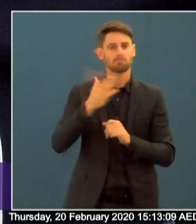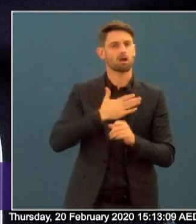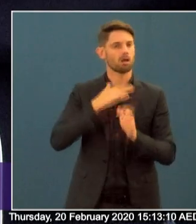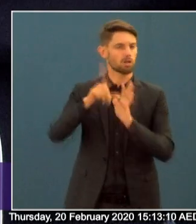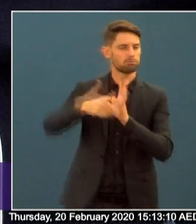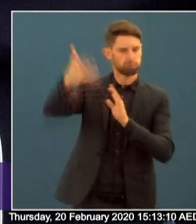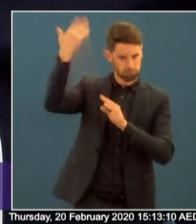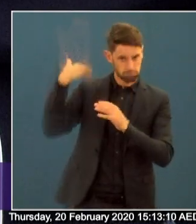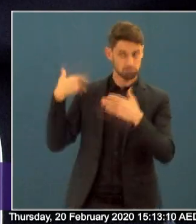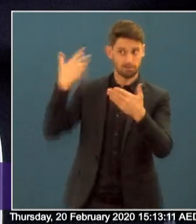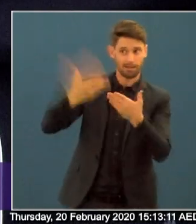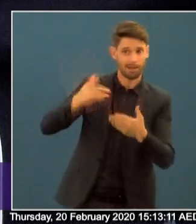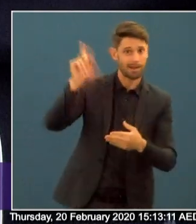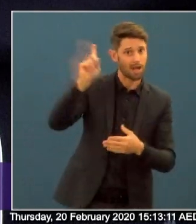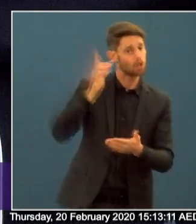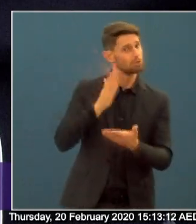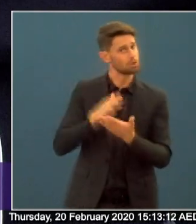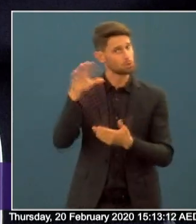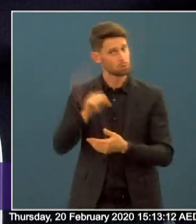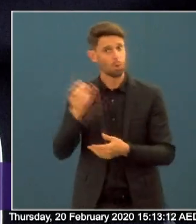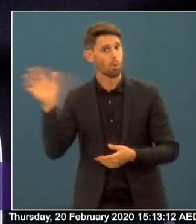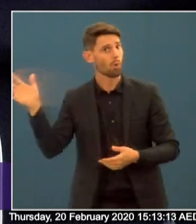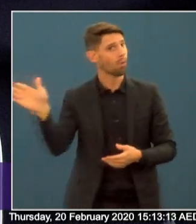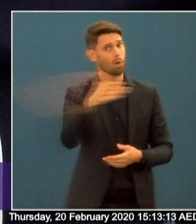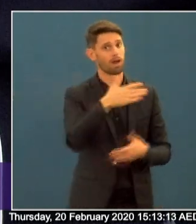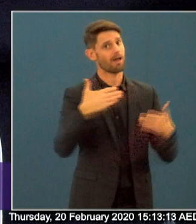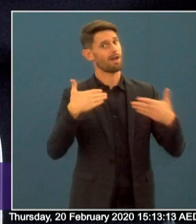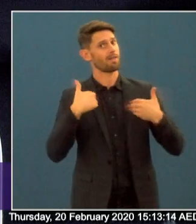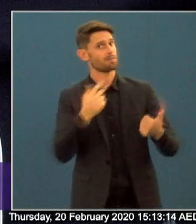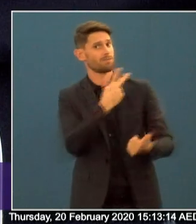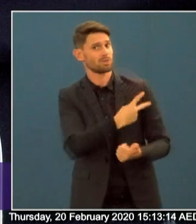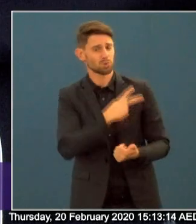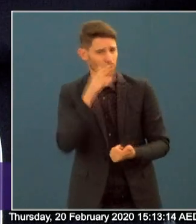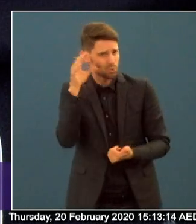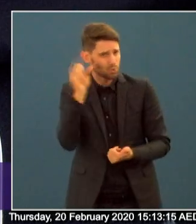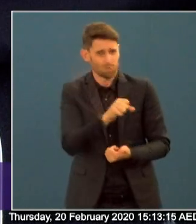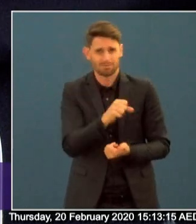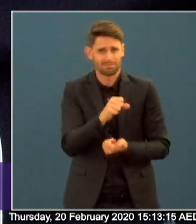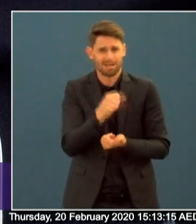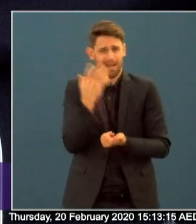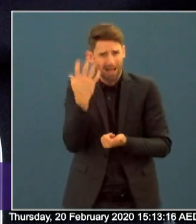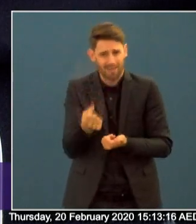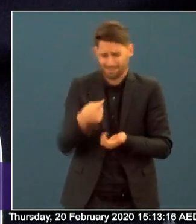that all health practitioners should have a baseline level of skills, knowledge and awareness